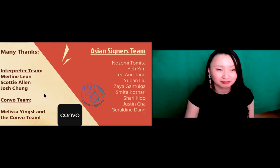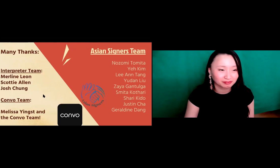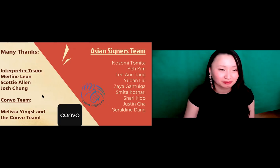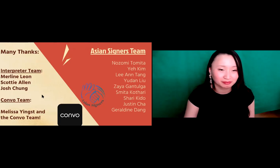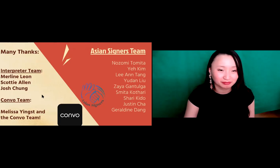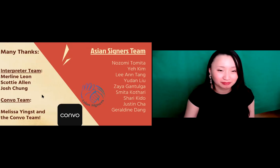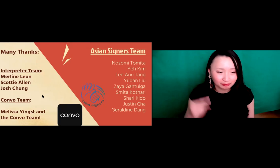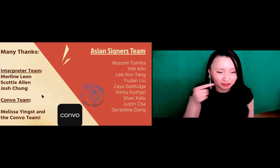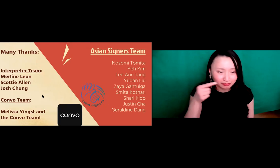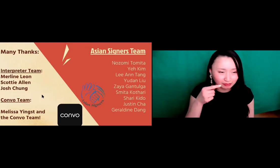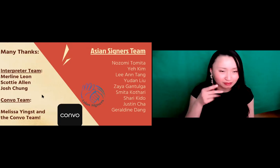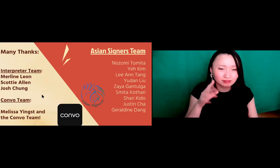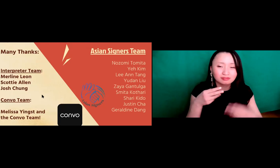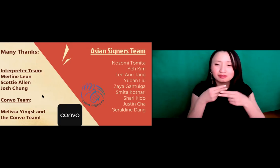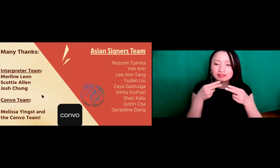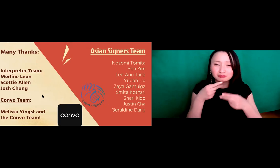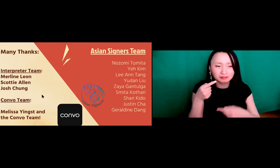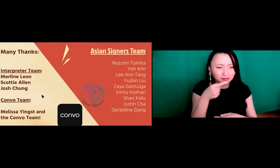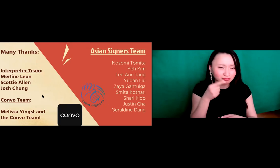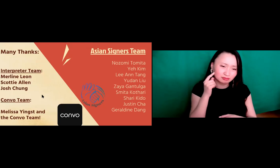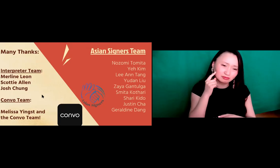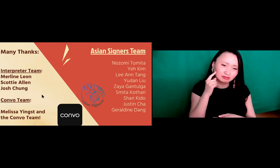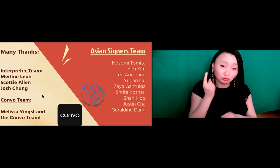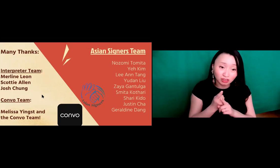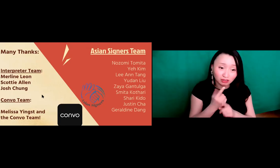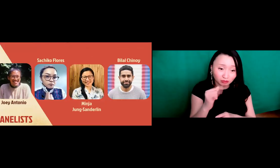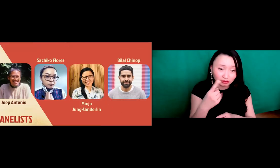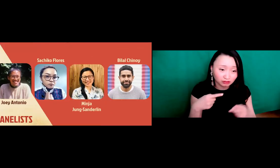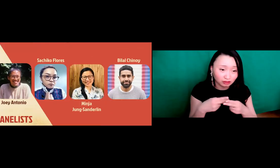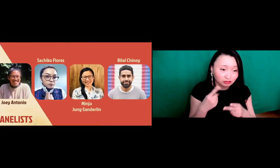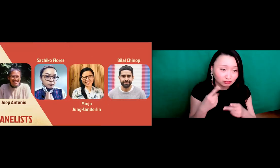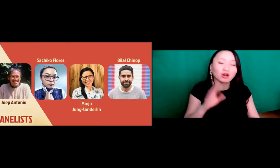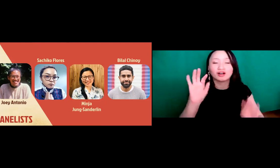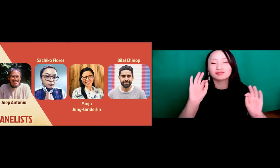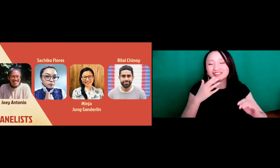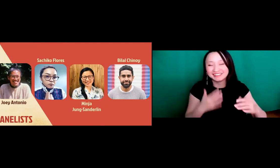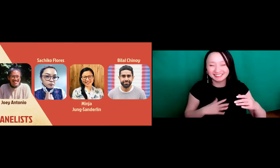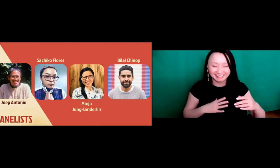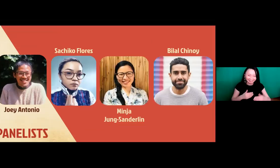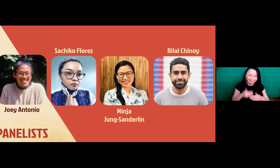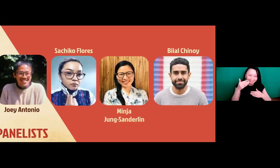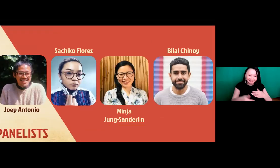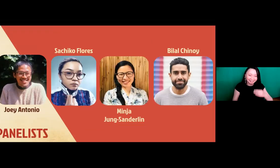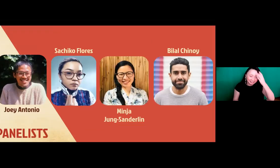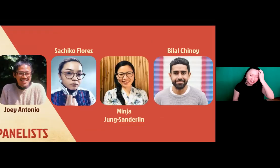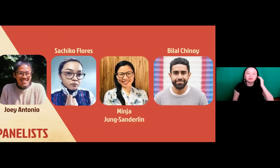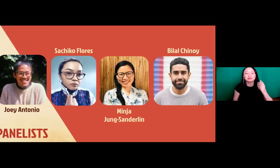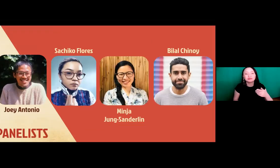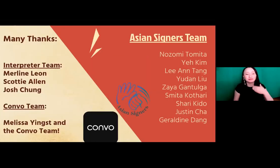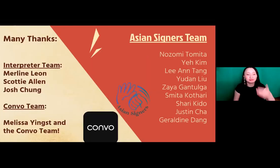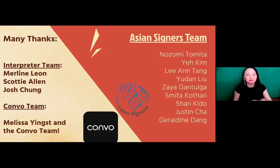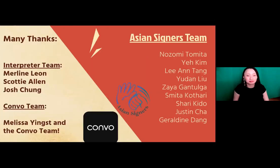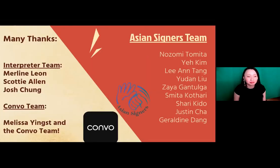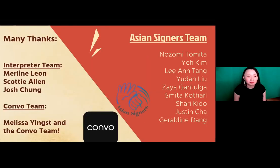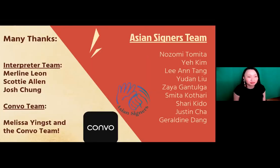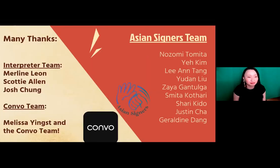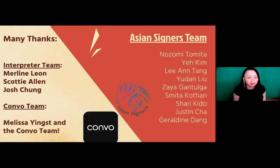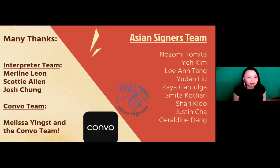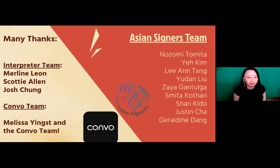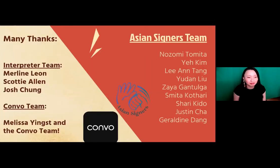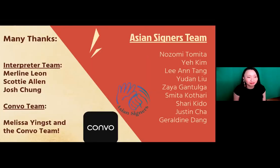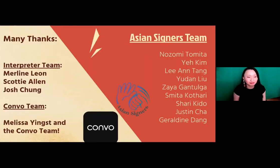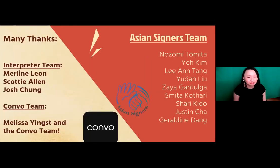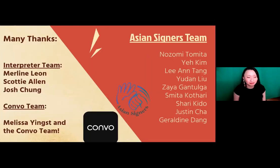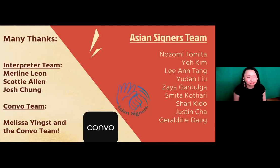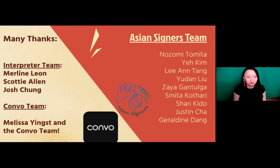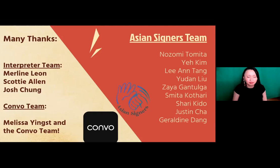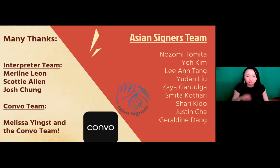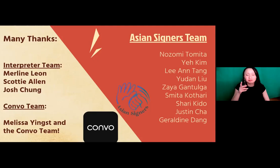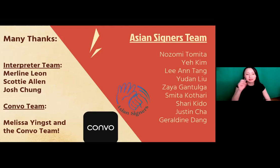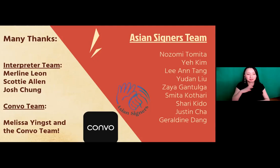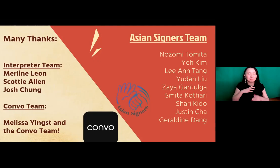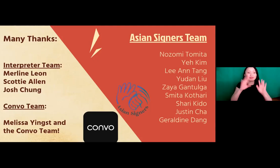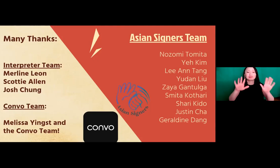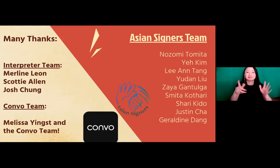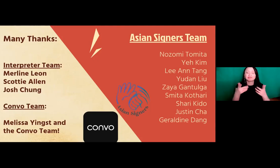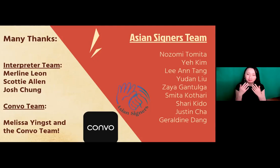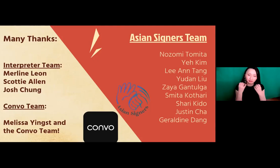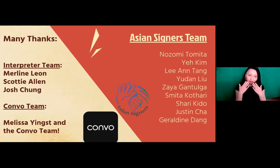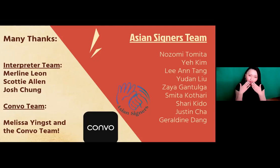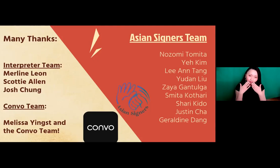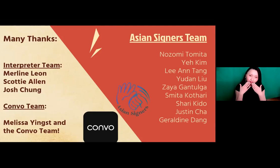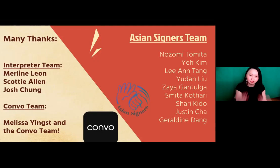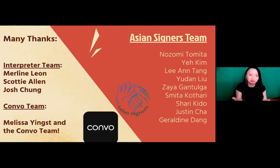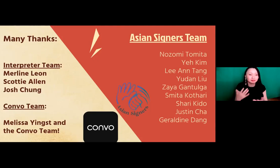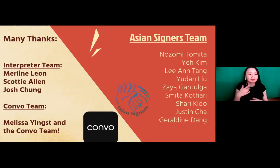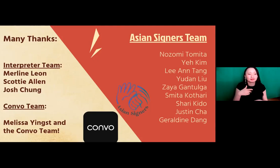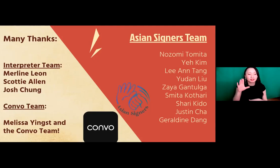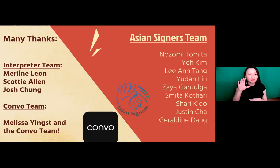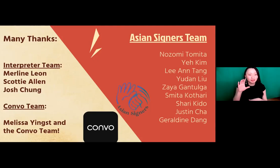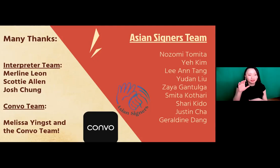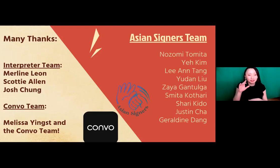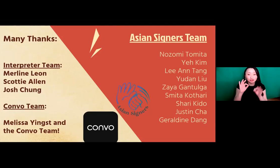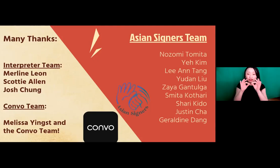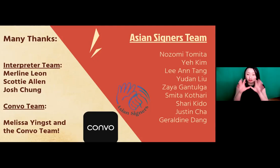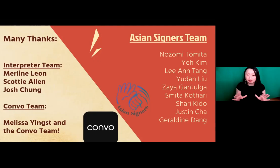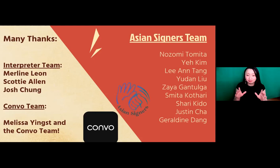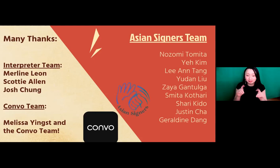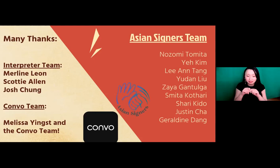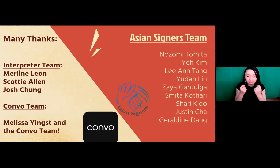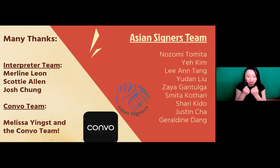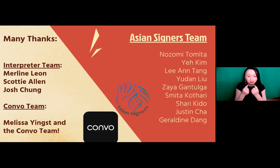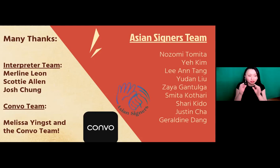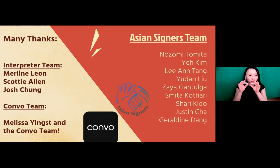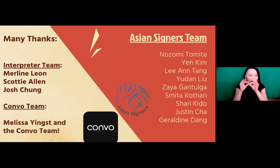Next one. Alright so many, many things to our wonderful